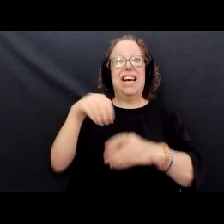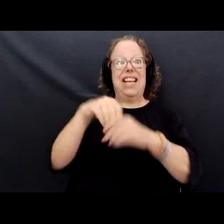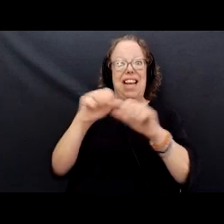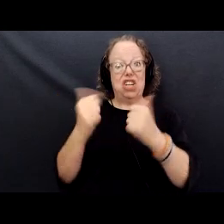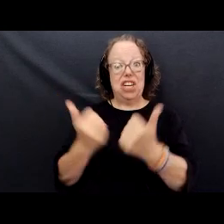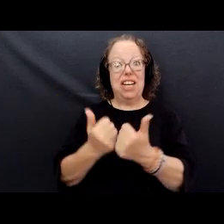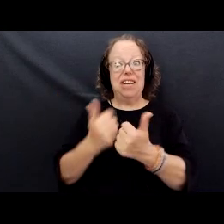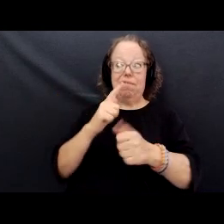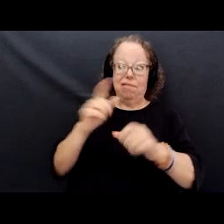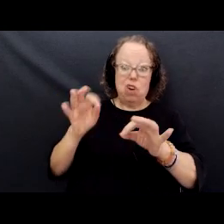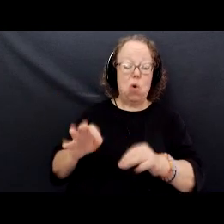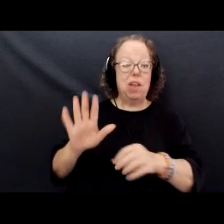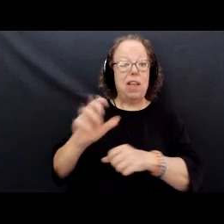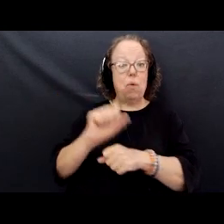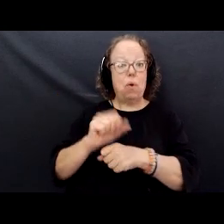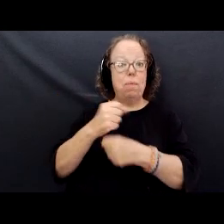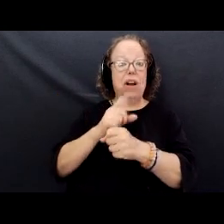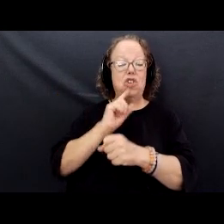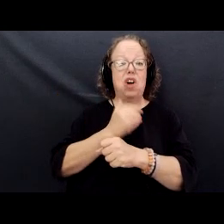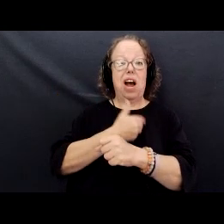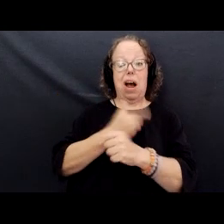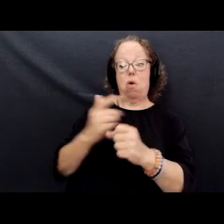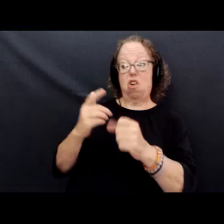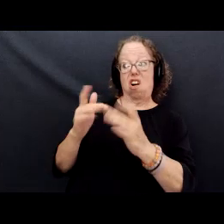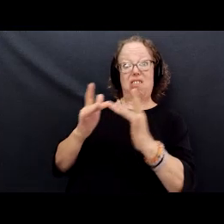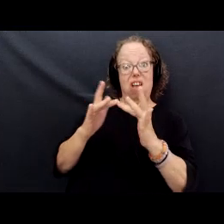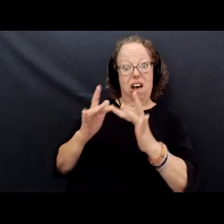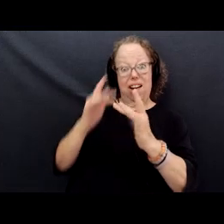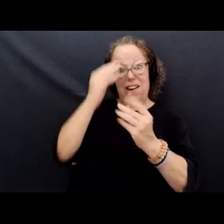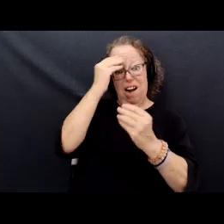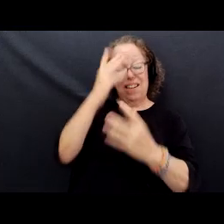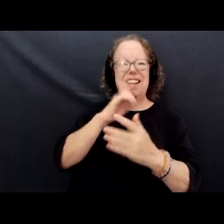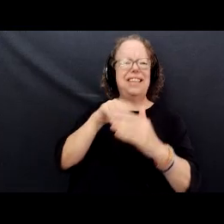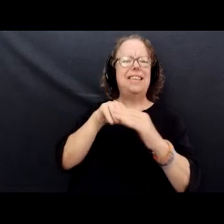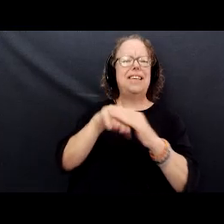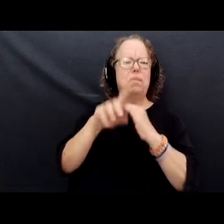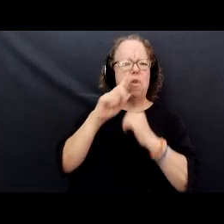work to ensure that our online content is accessible for everyone and providing a